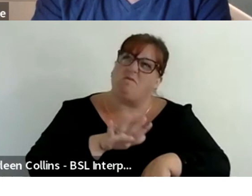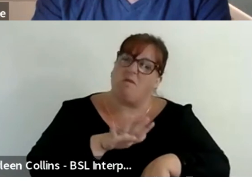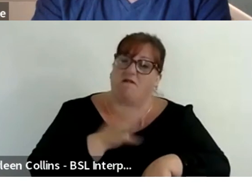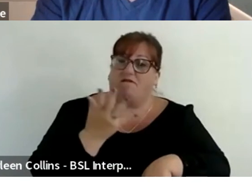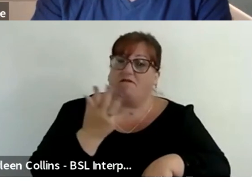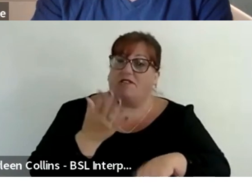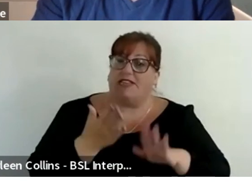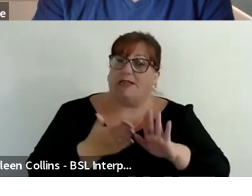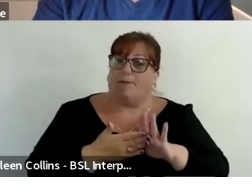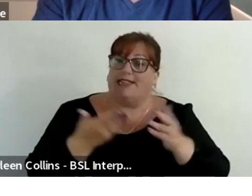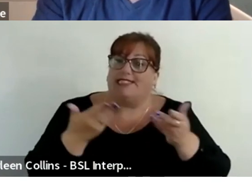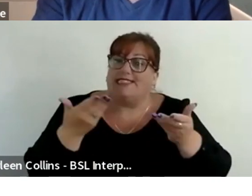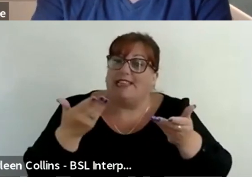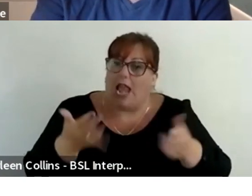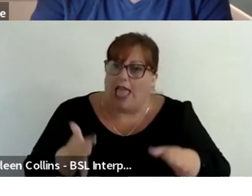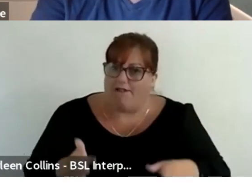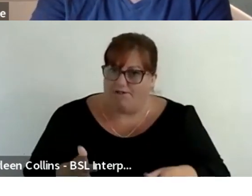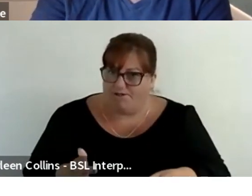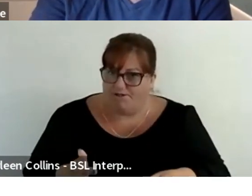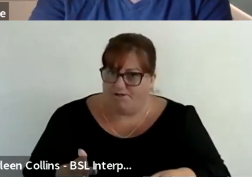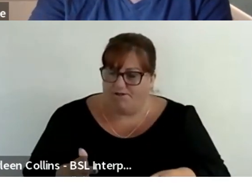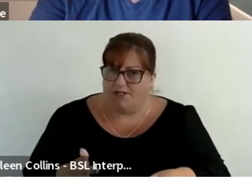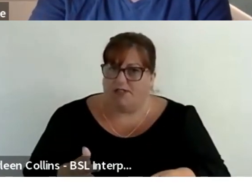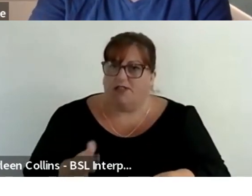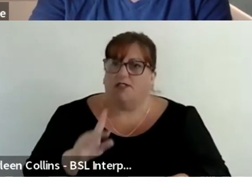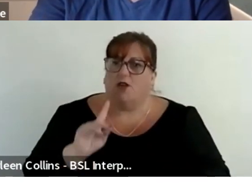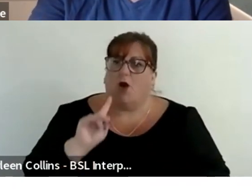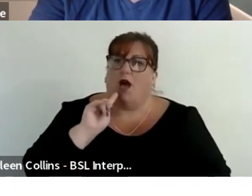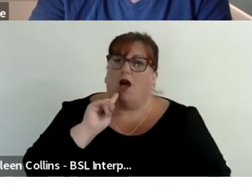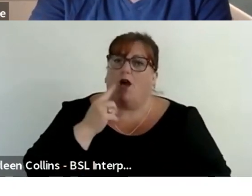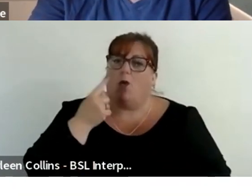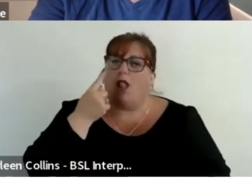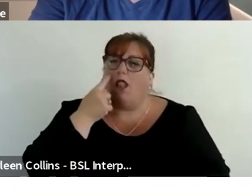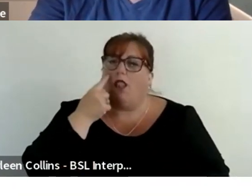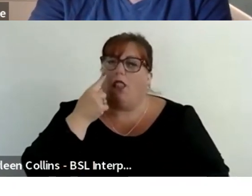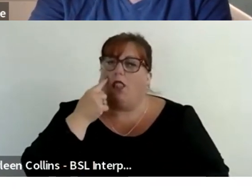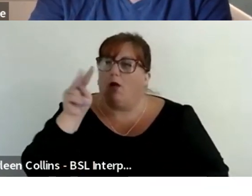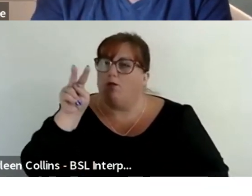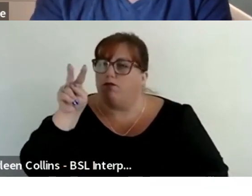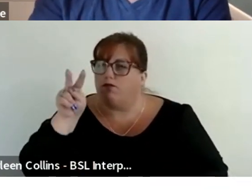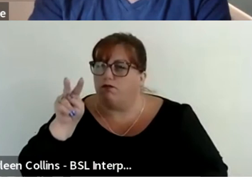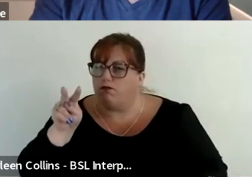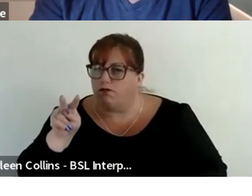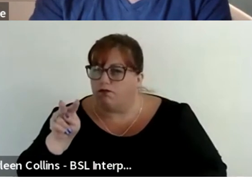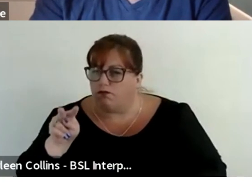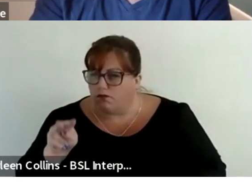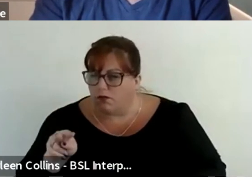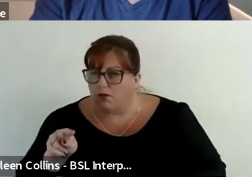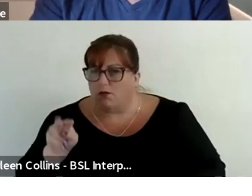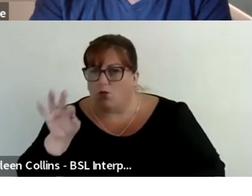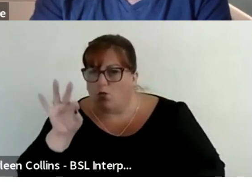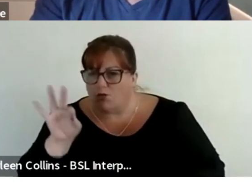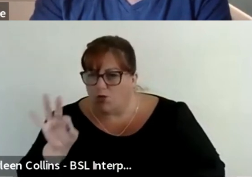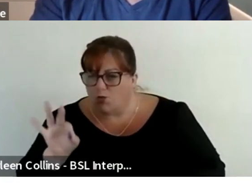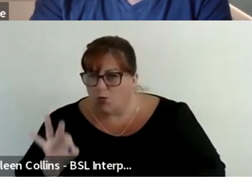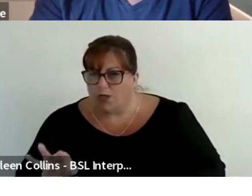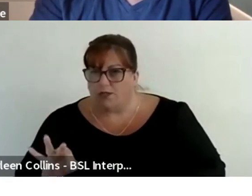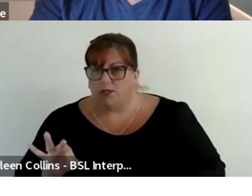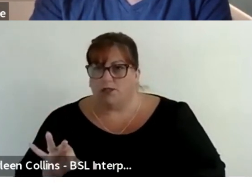So, I'm just going to go through the Q&A box and answer, read out some